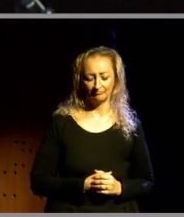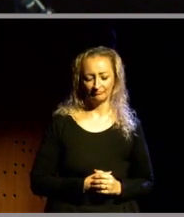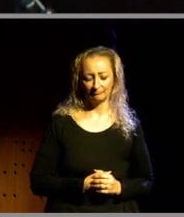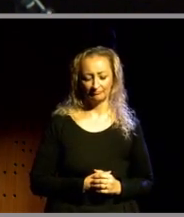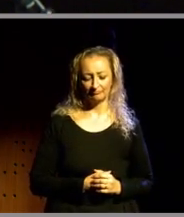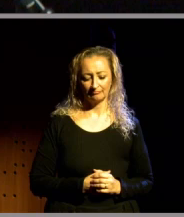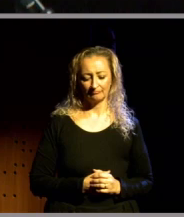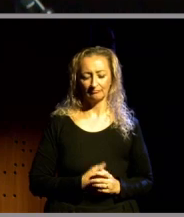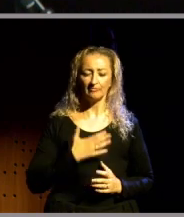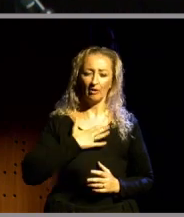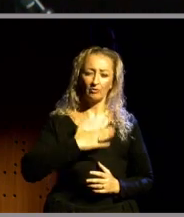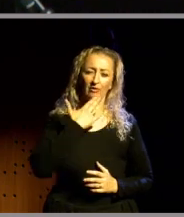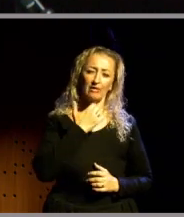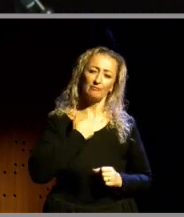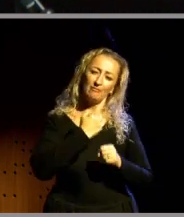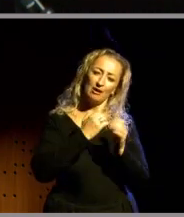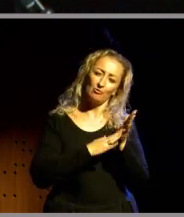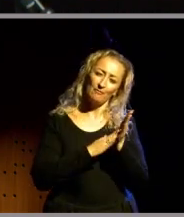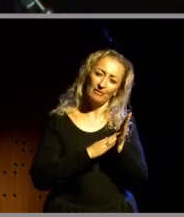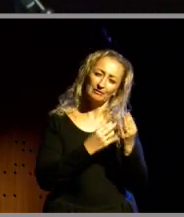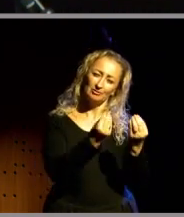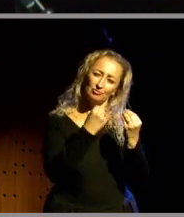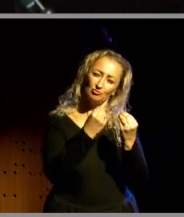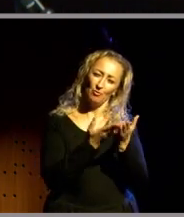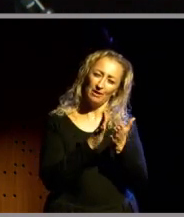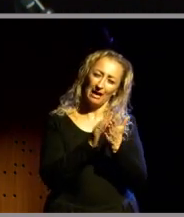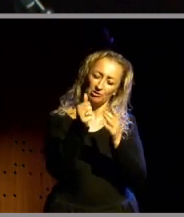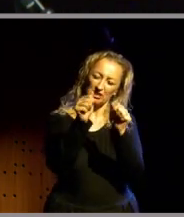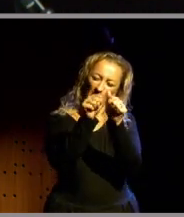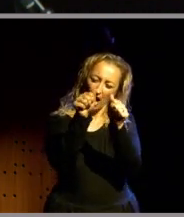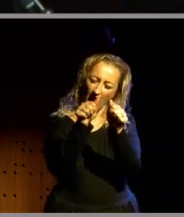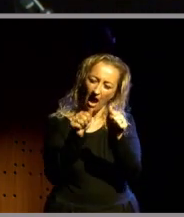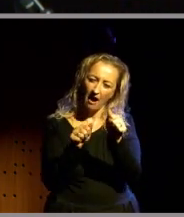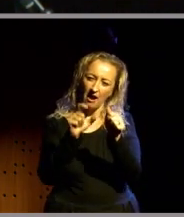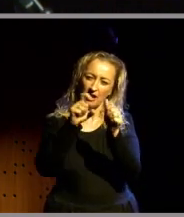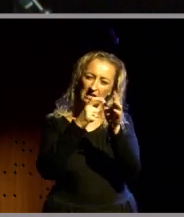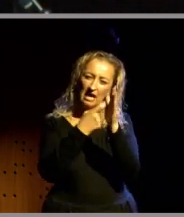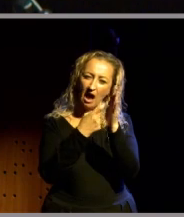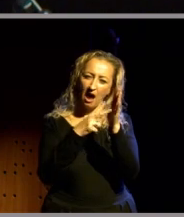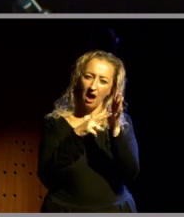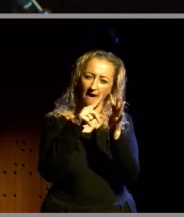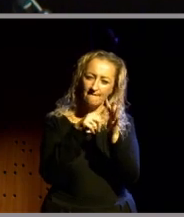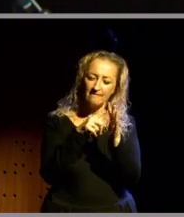I would like to thank my grandmother, who taught me to carve emu eggs and wood when I was eight year old.